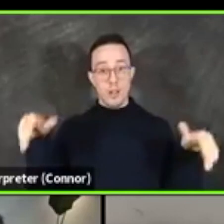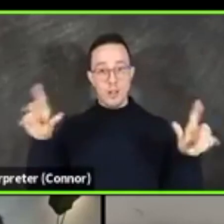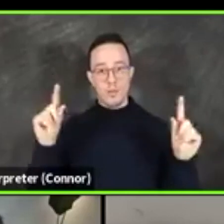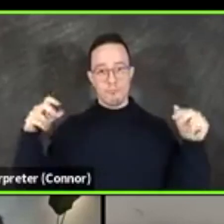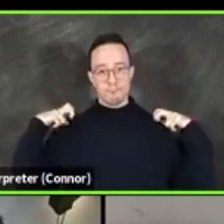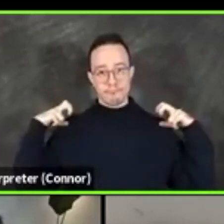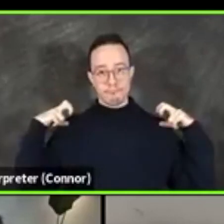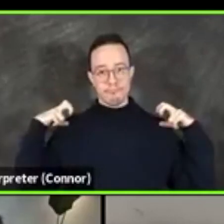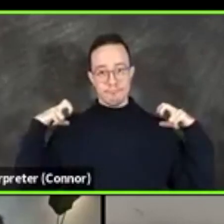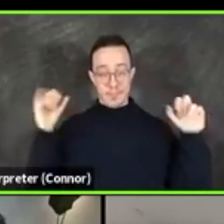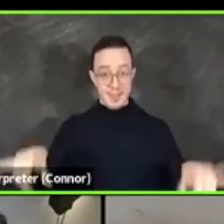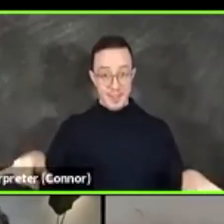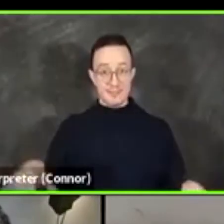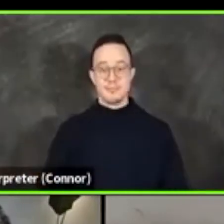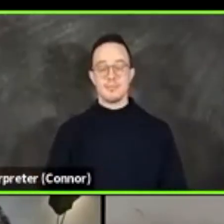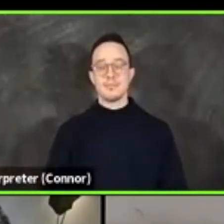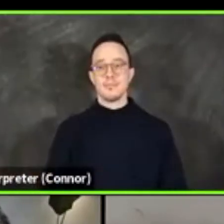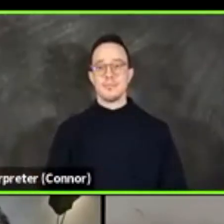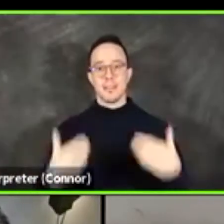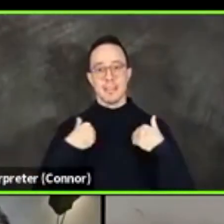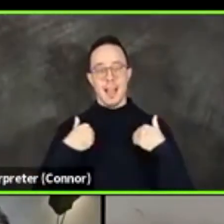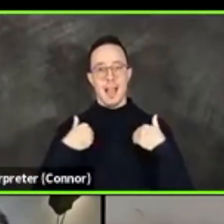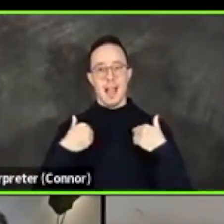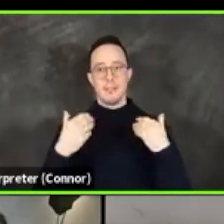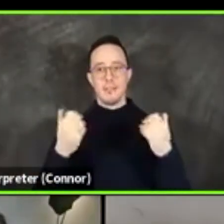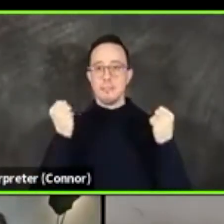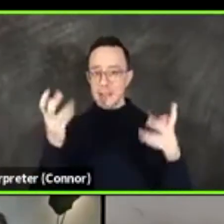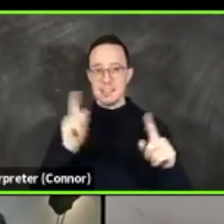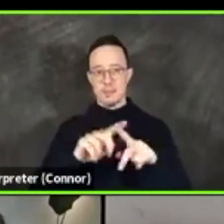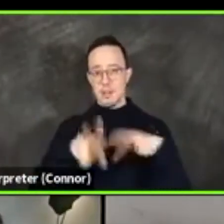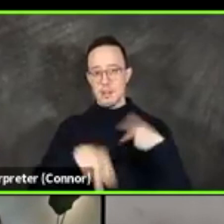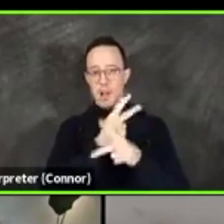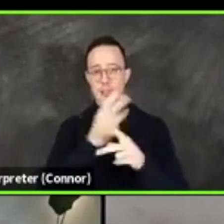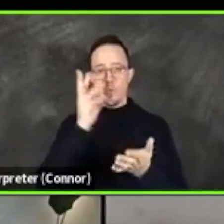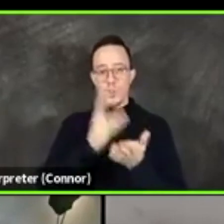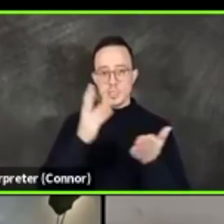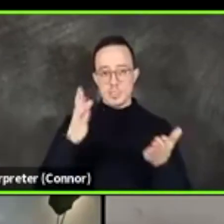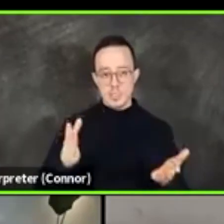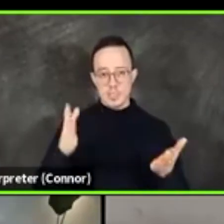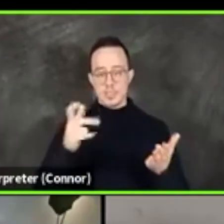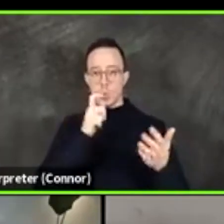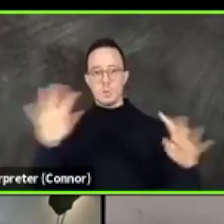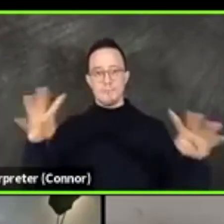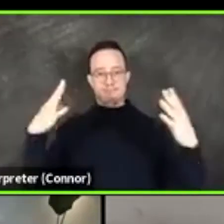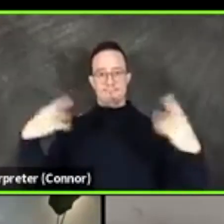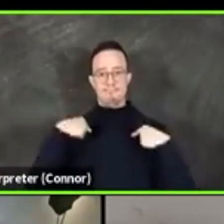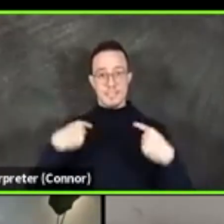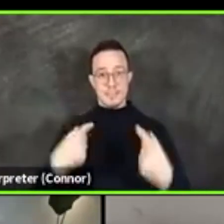I HAVE A CLOUD OF WITNESSES THAT, ARE, YOU KNOW, MY ANCESTORS, AND